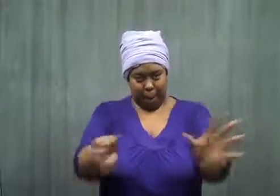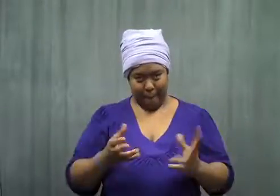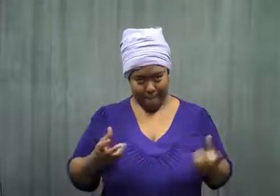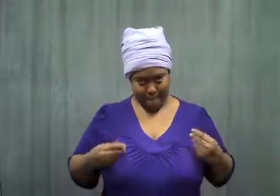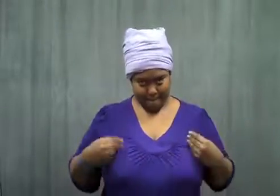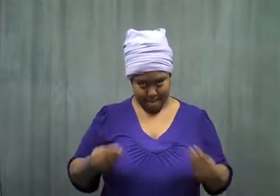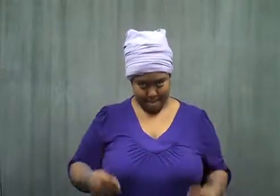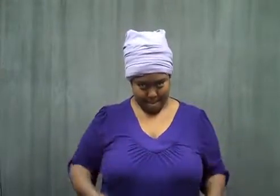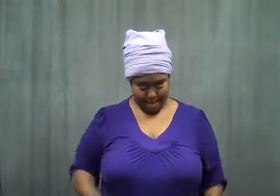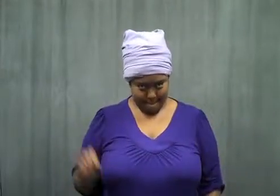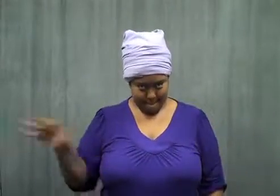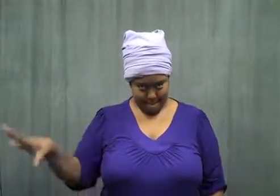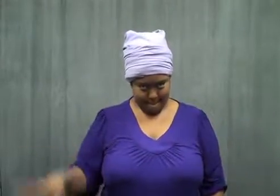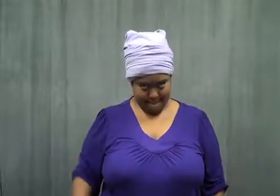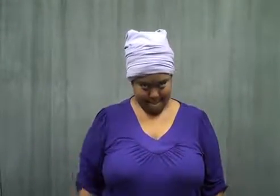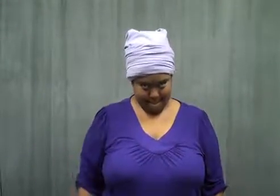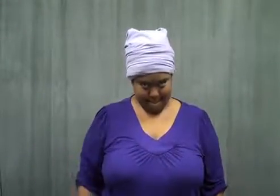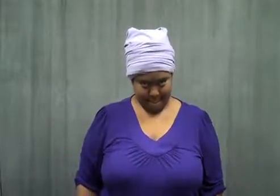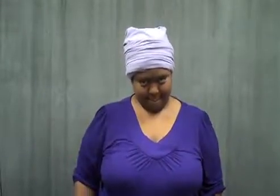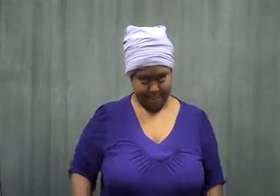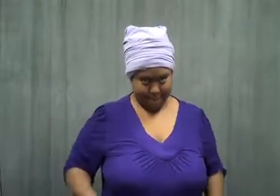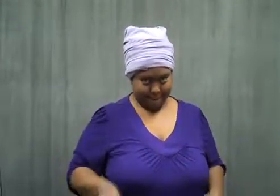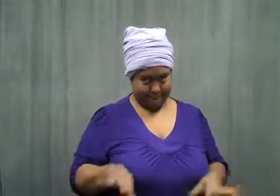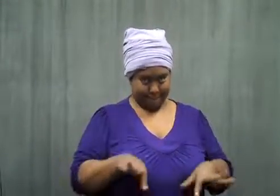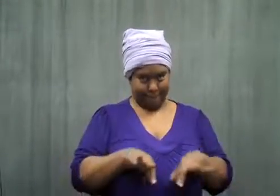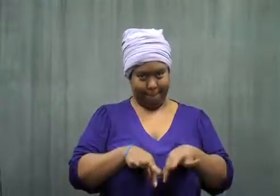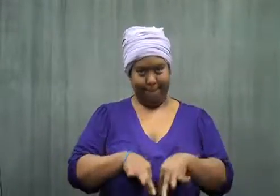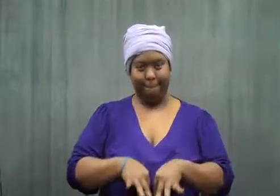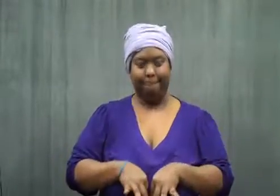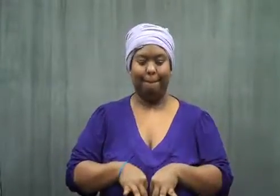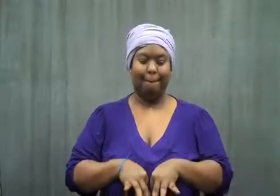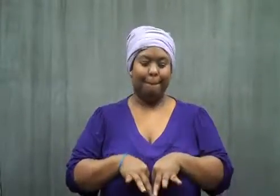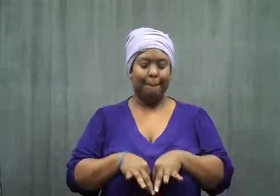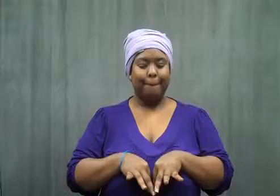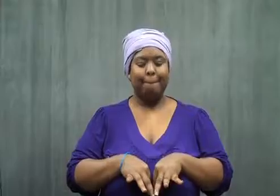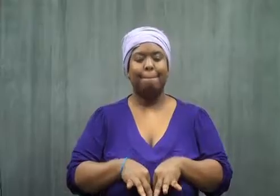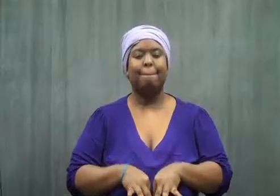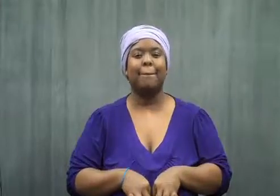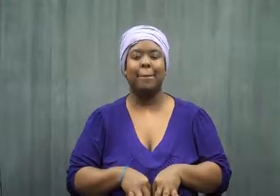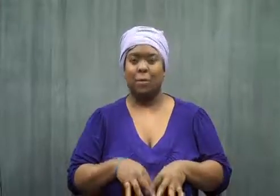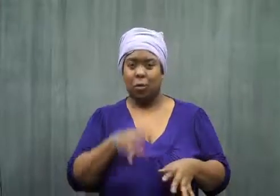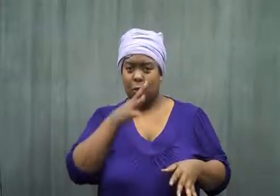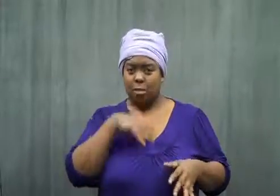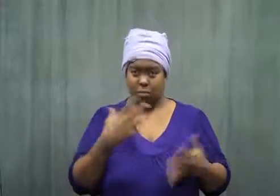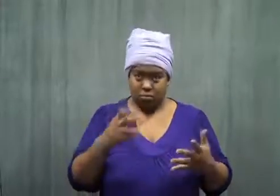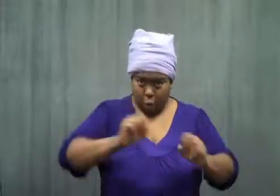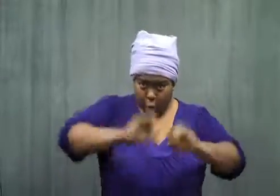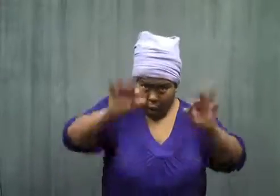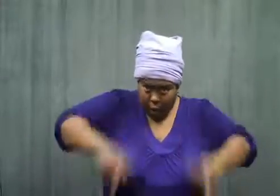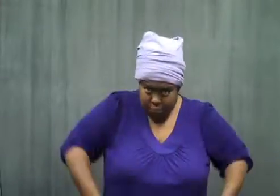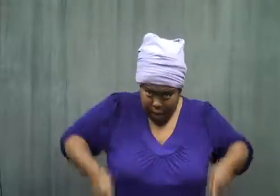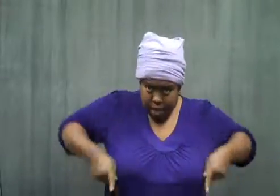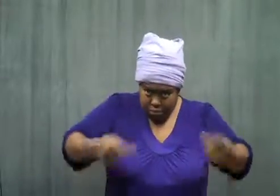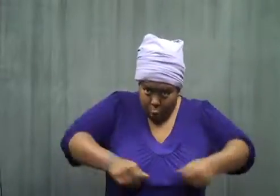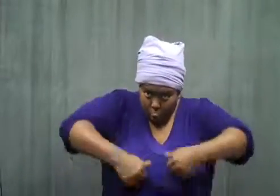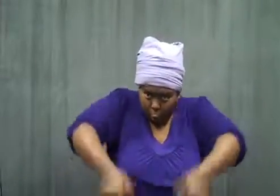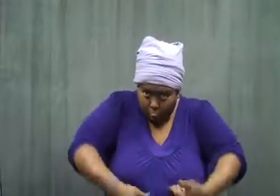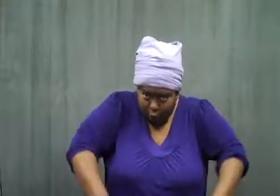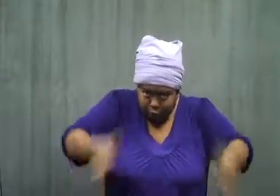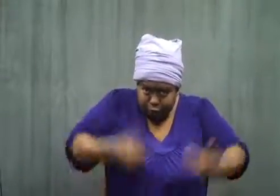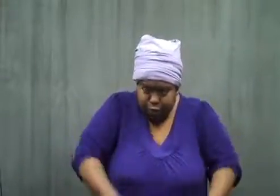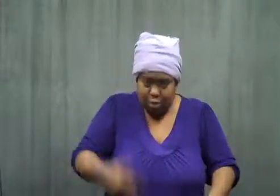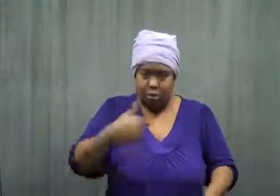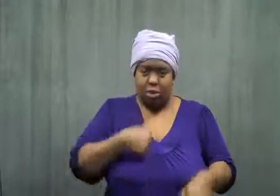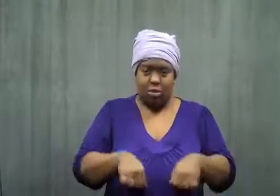I stood there, and she said, "Go ahead, take the pants off!"